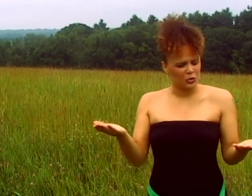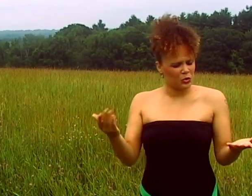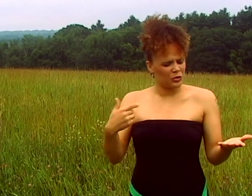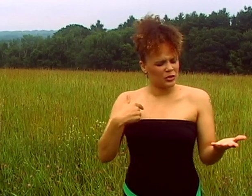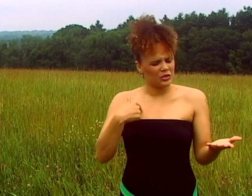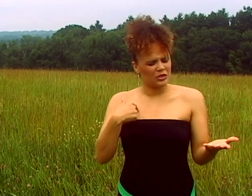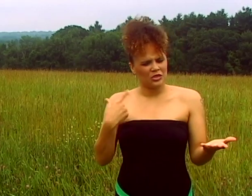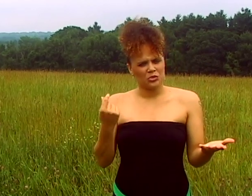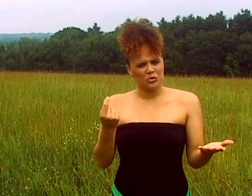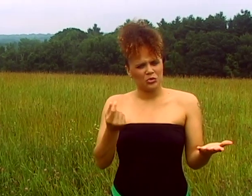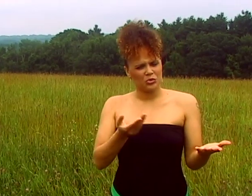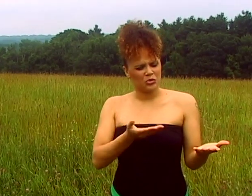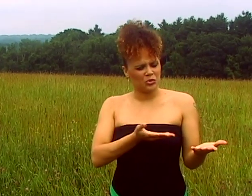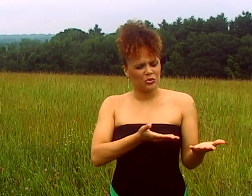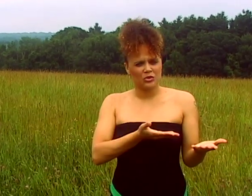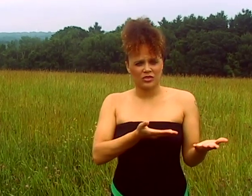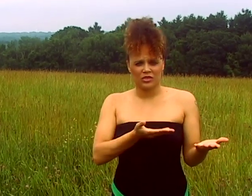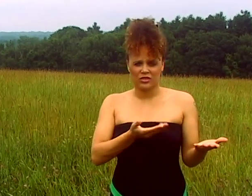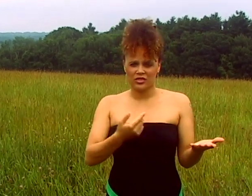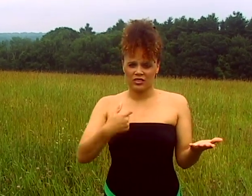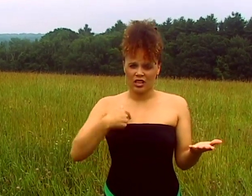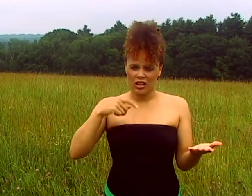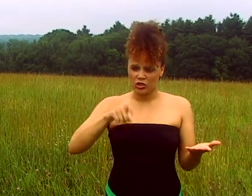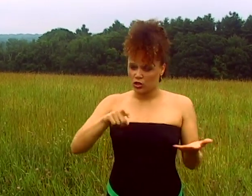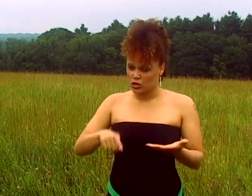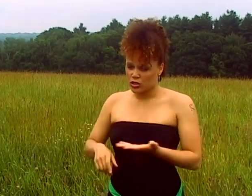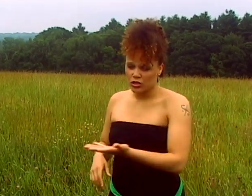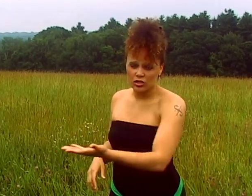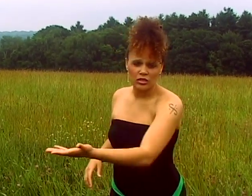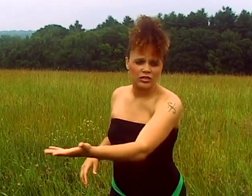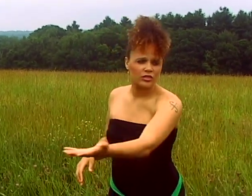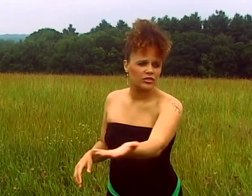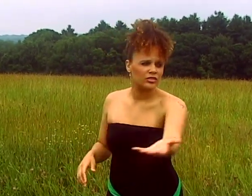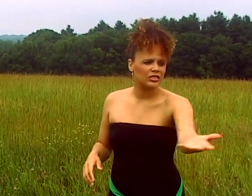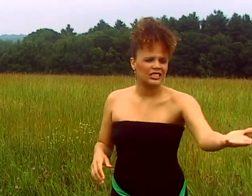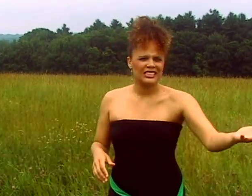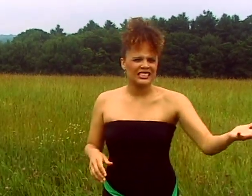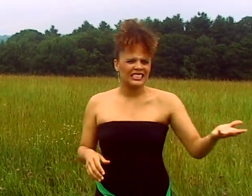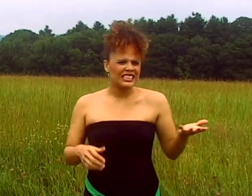Where I, I should go